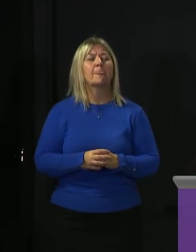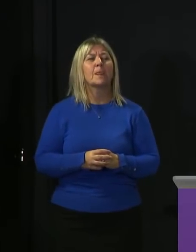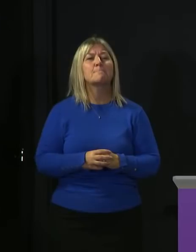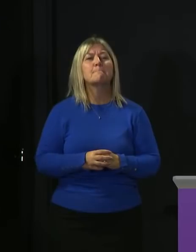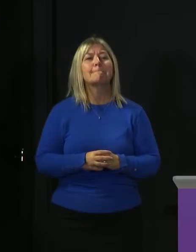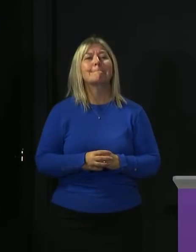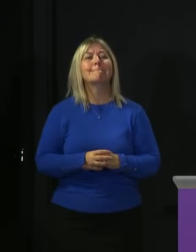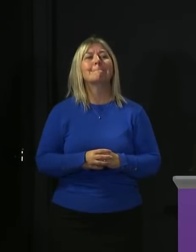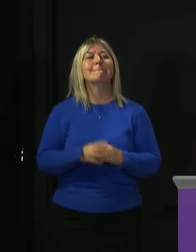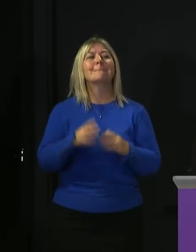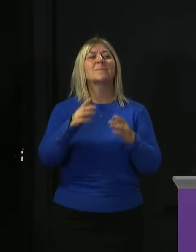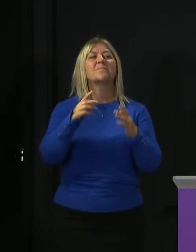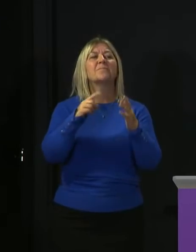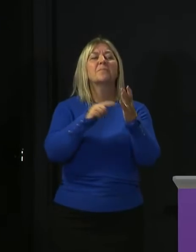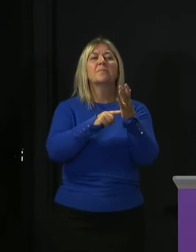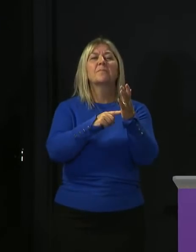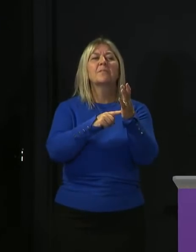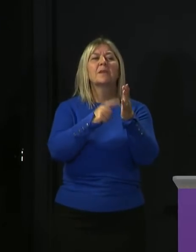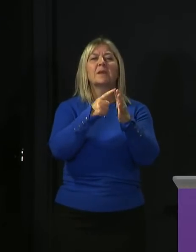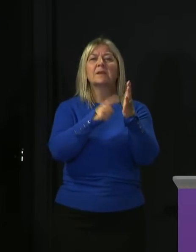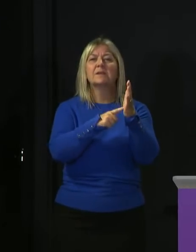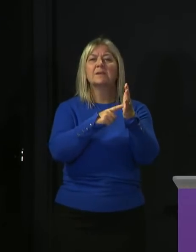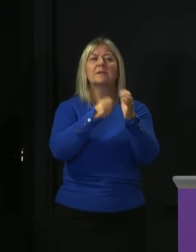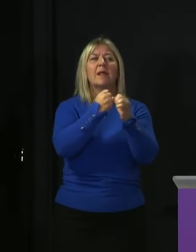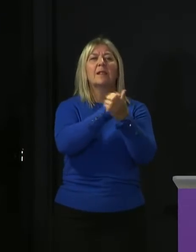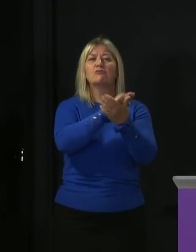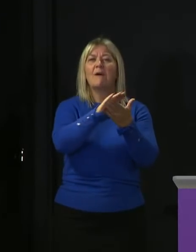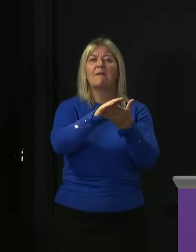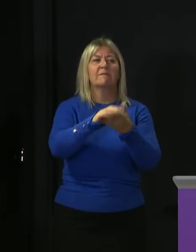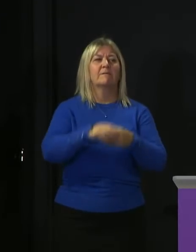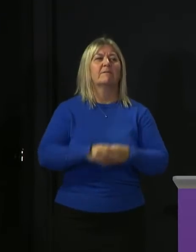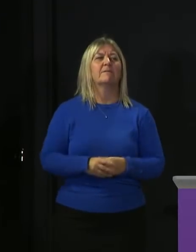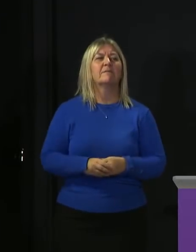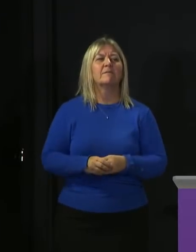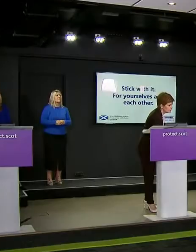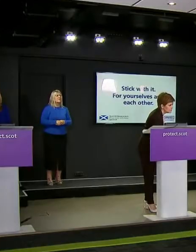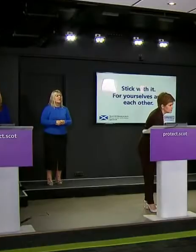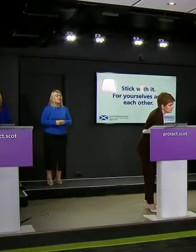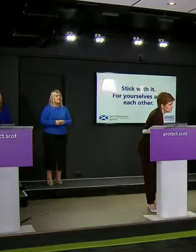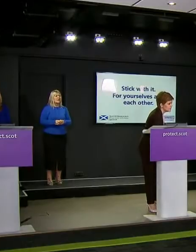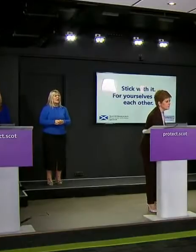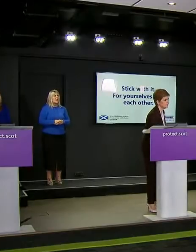Simon Johnson from The Telegraph. Good afternoon, First Minister. I just